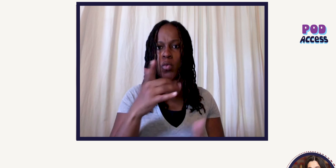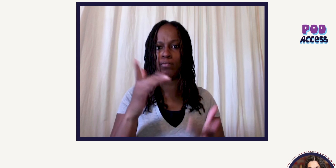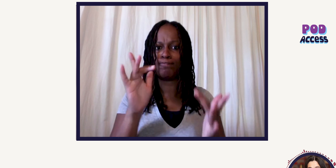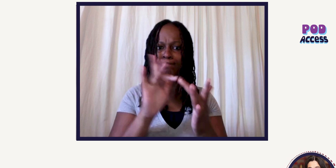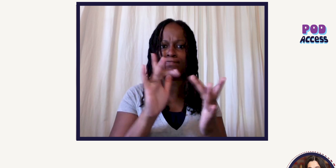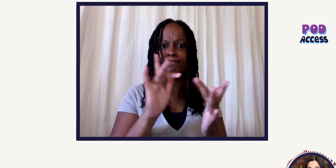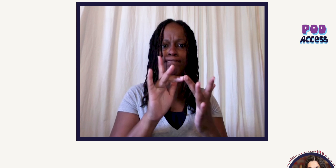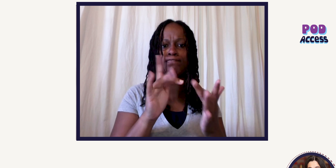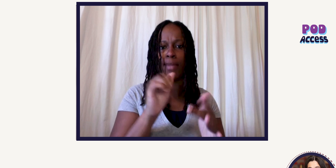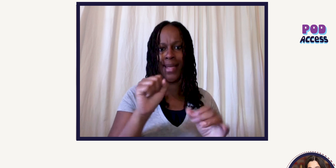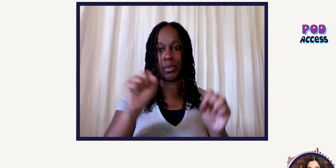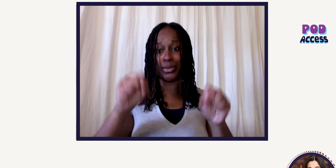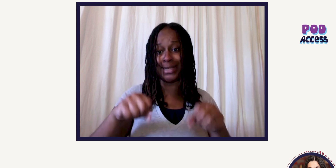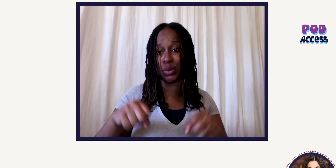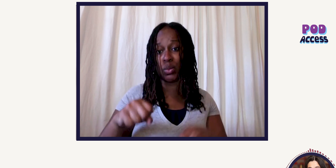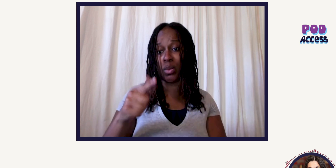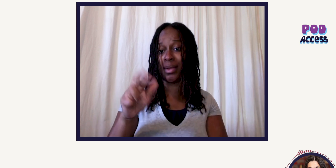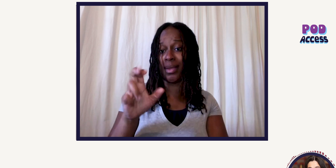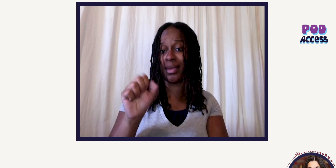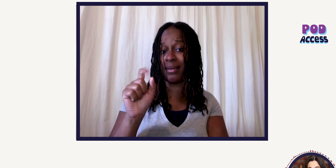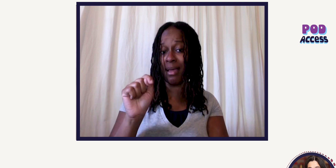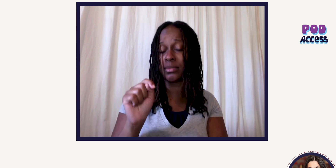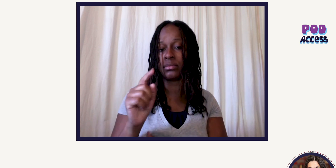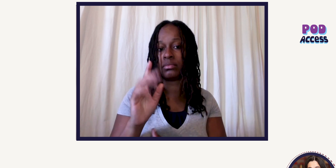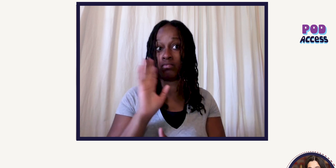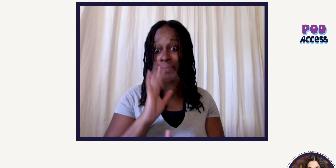the vibe of the show, I would go back to that lighthouse again.